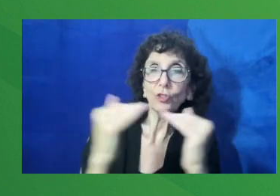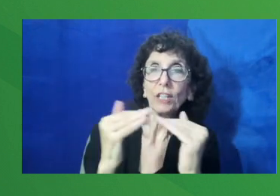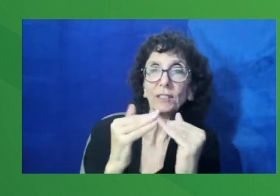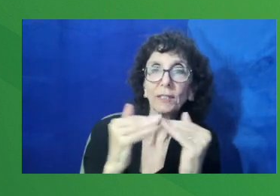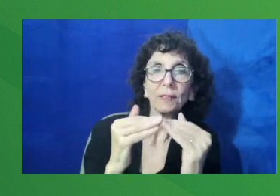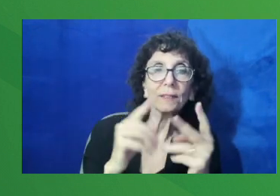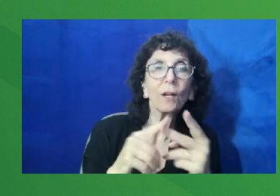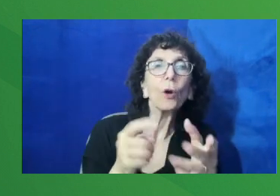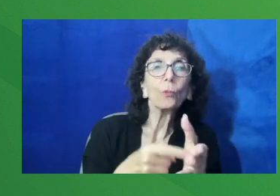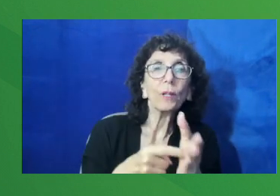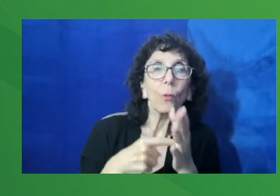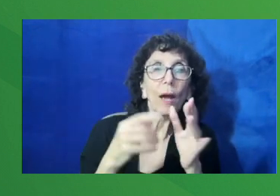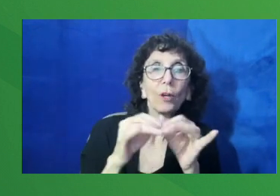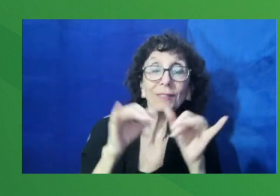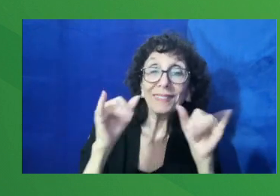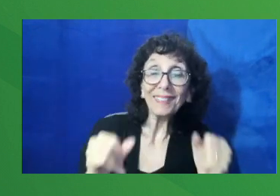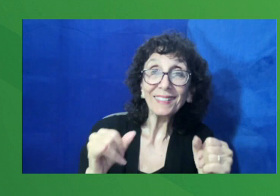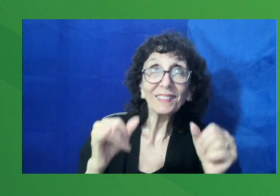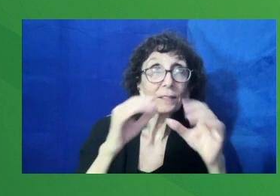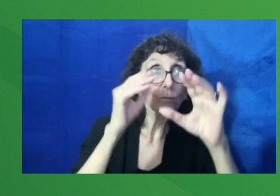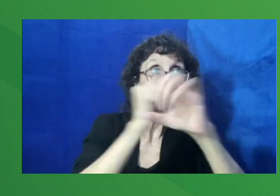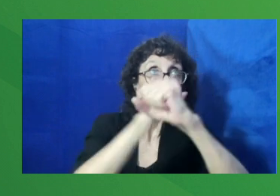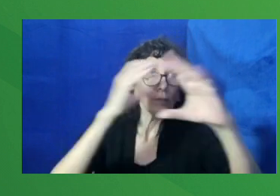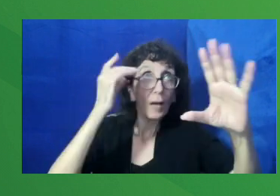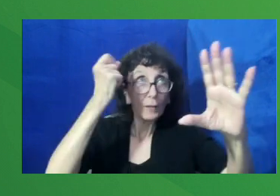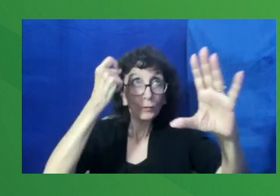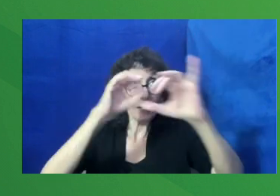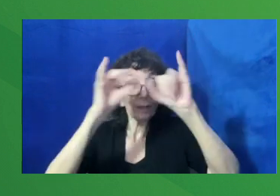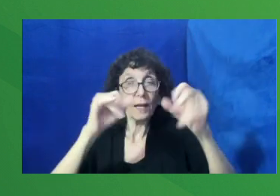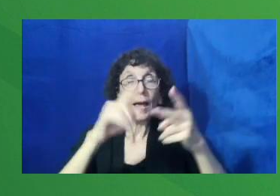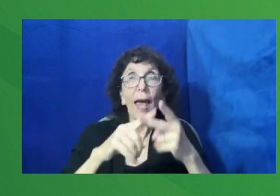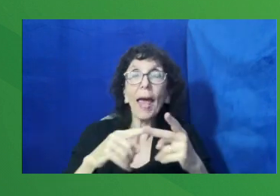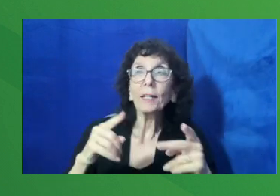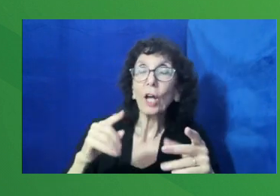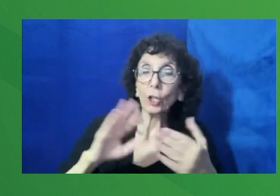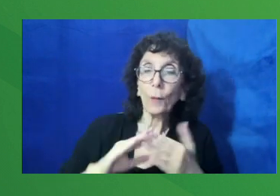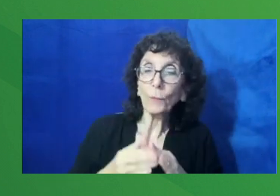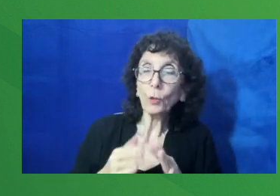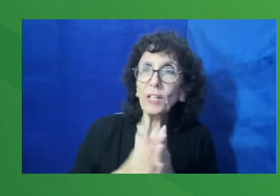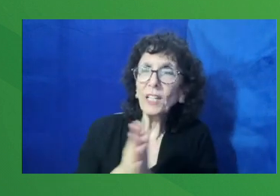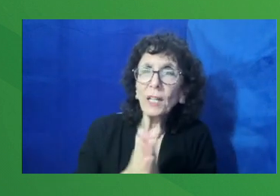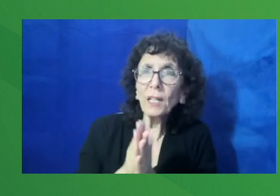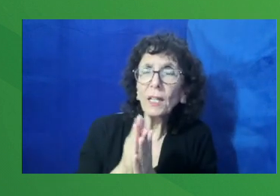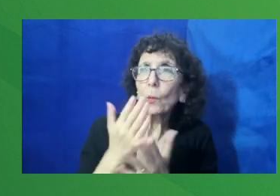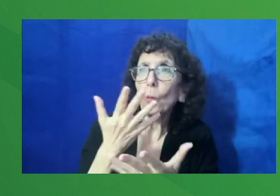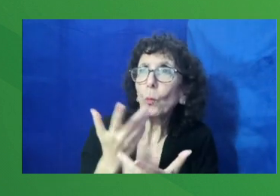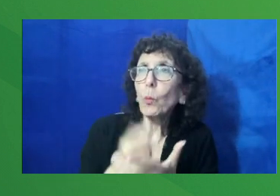is driven by community interests, and encourages civic engagement and action.